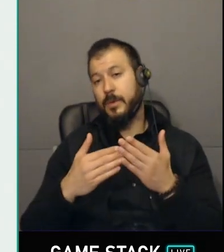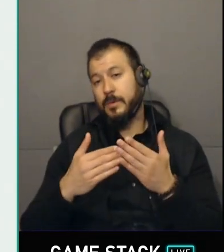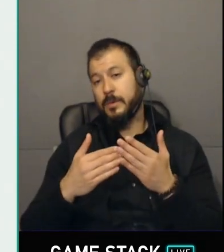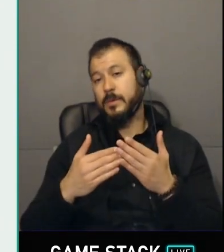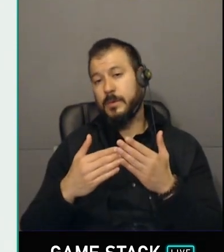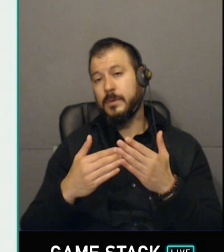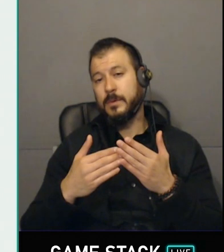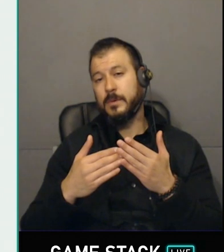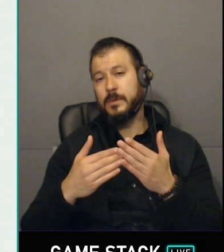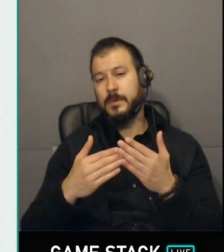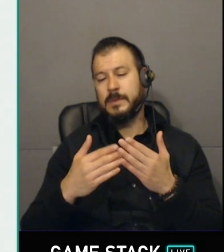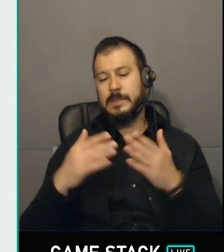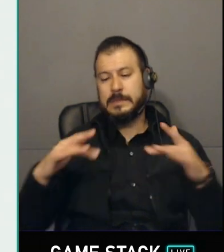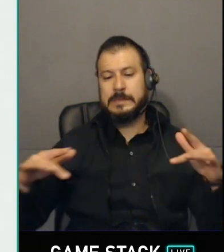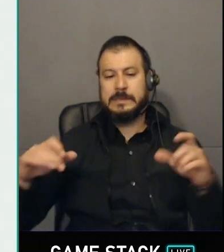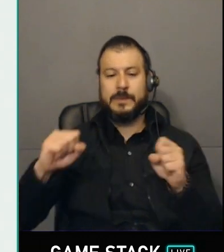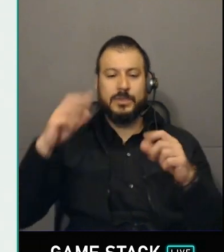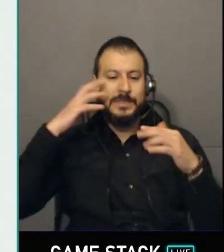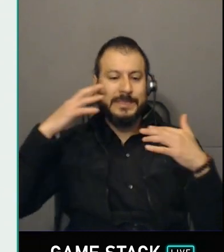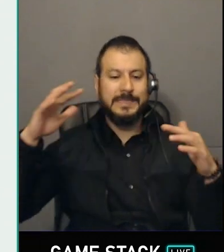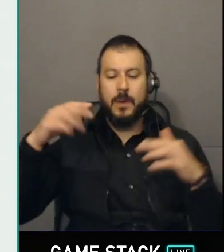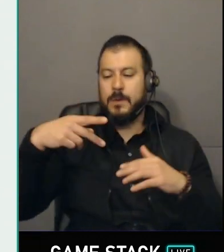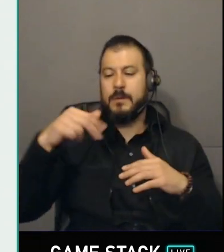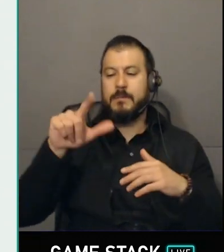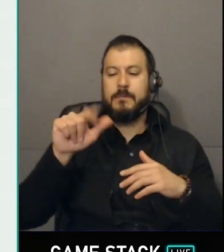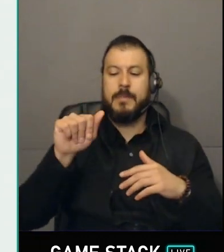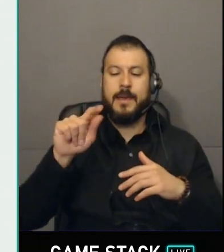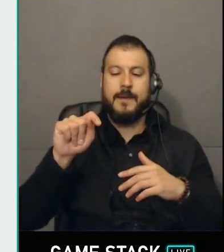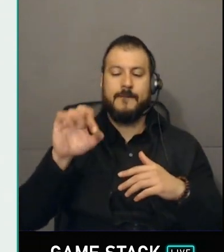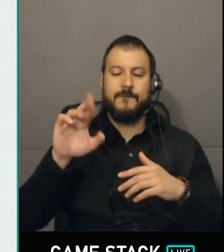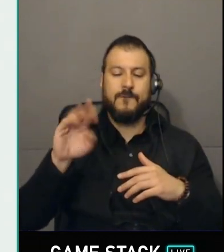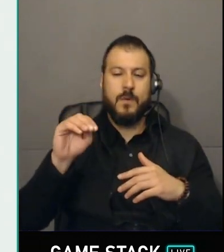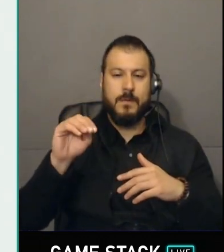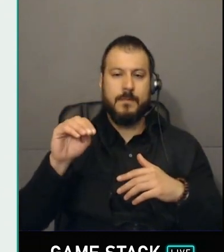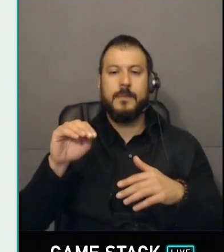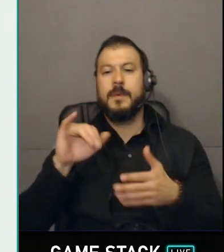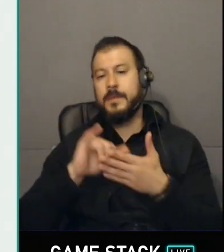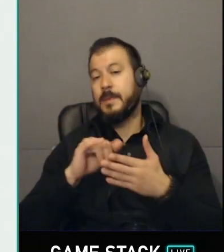spatial sound platform. Spatial sound is what tells us